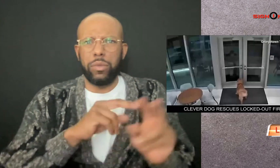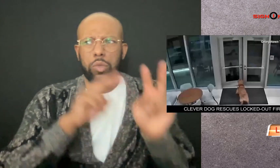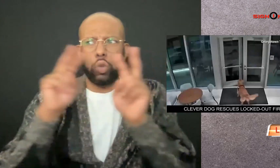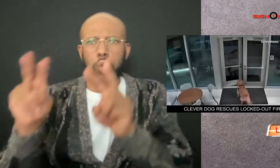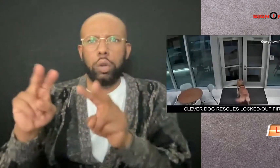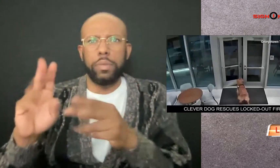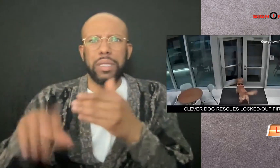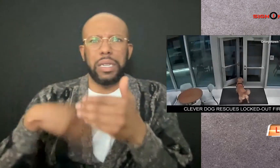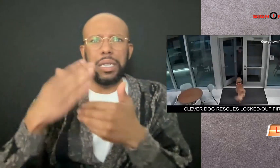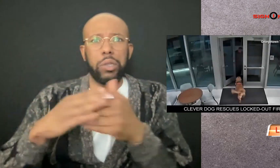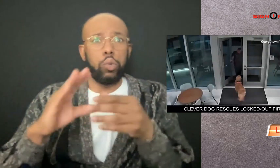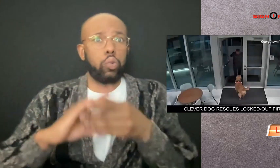check out this next story